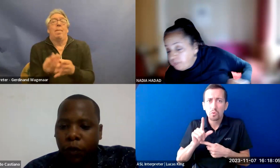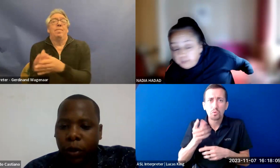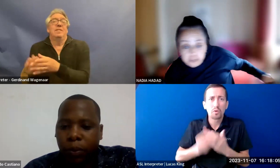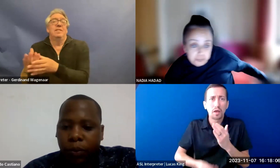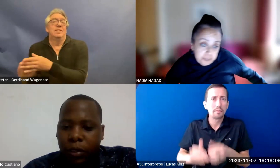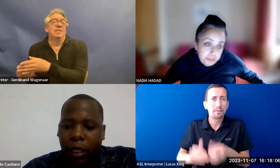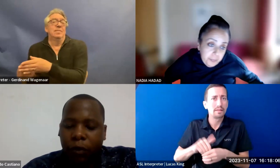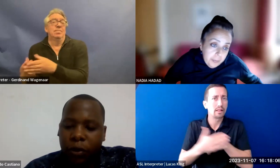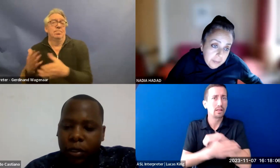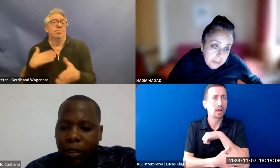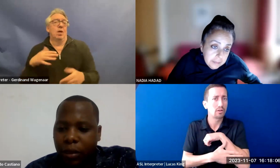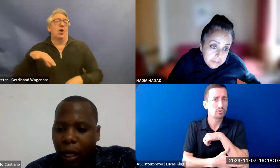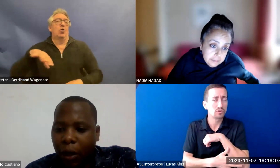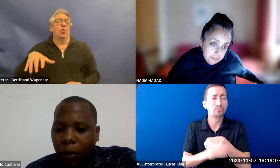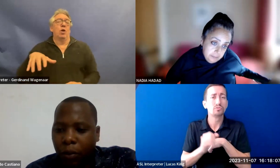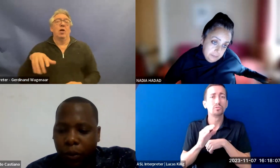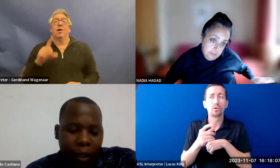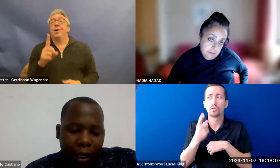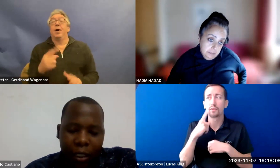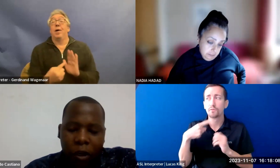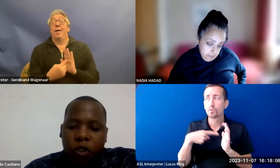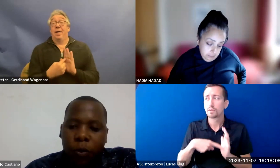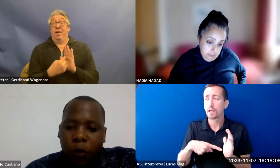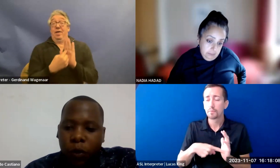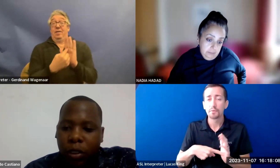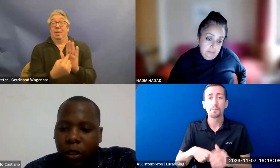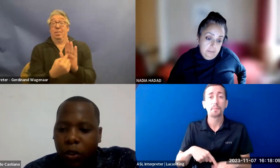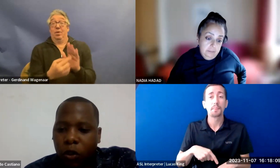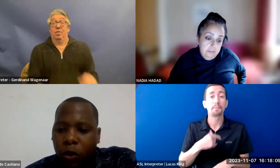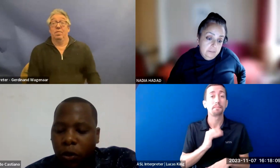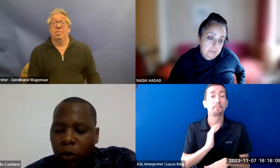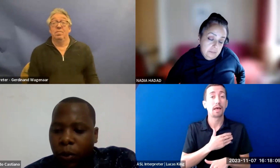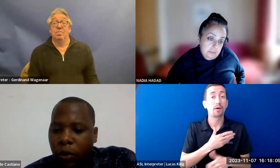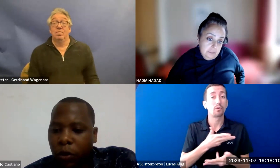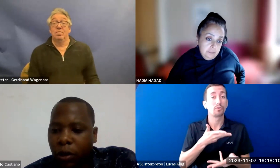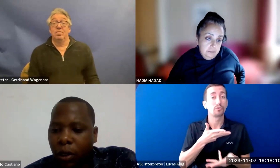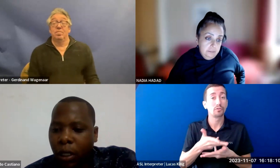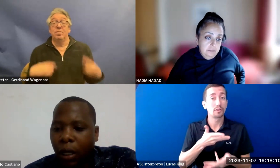So, if we take for instance our engagement with the EU,